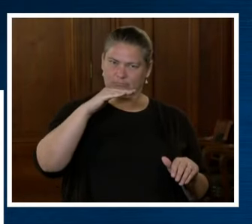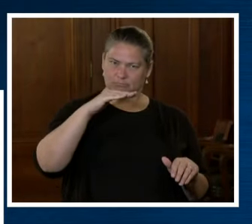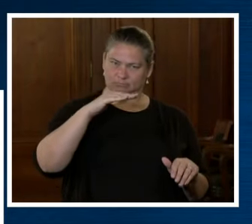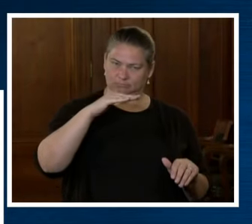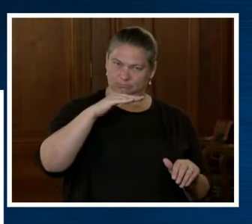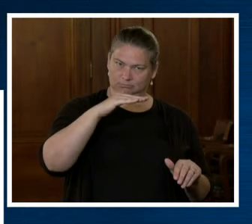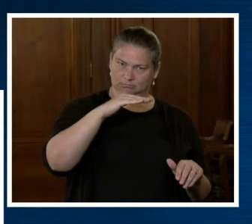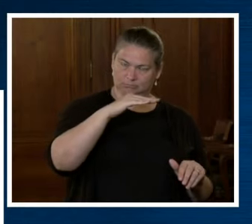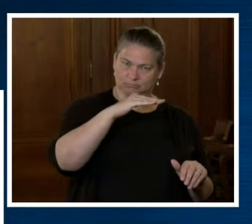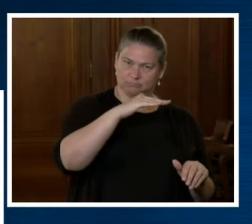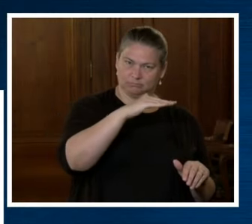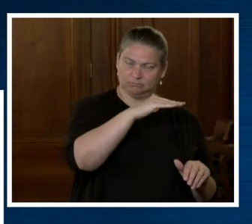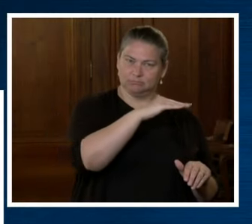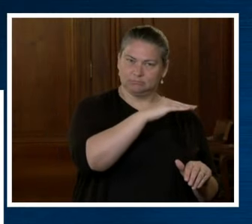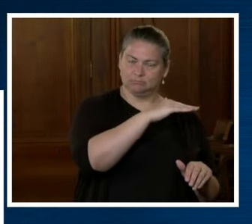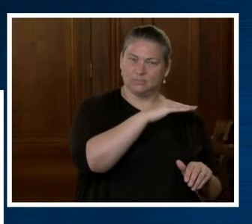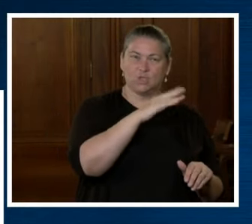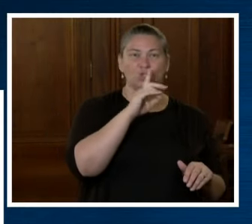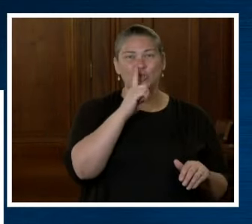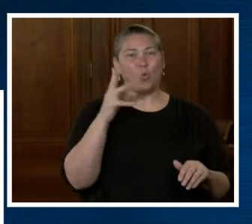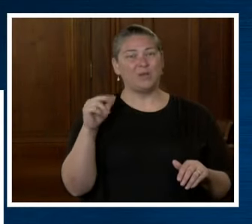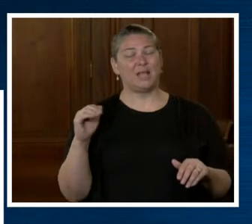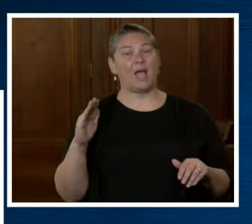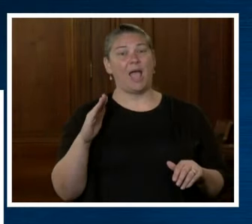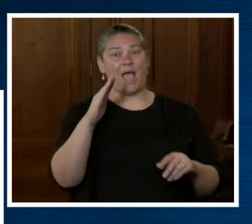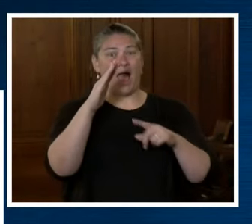FOR YOUR SYMPTOMS.